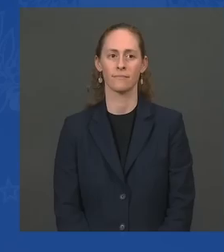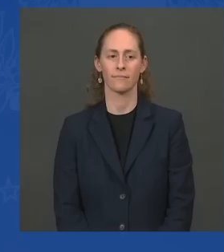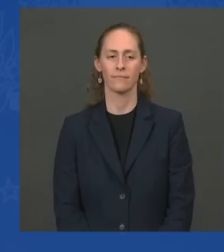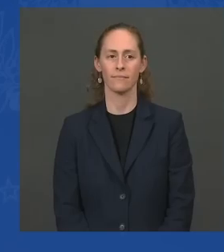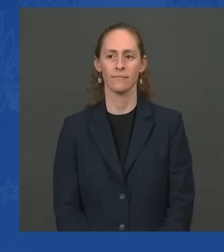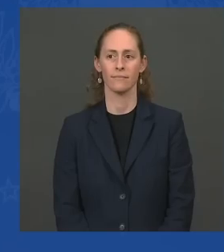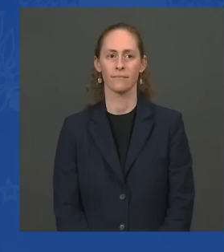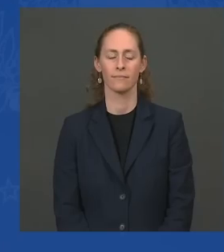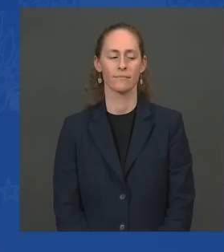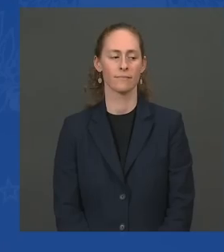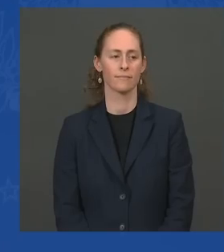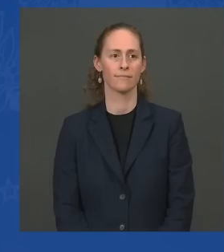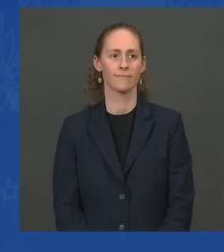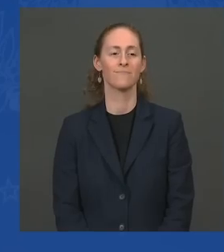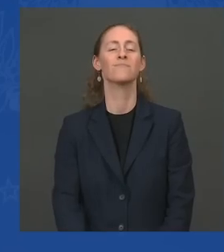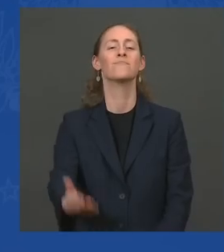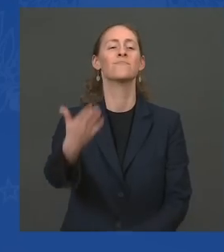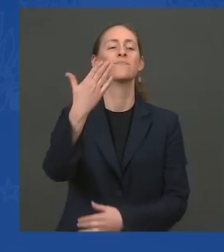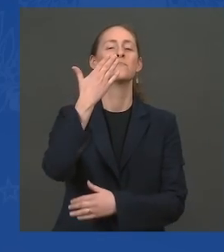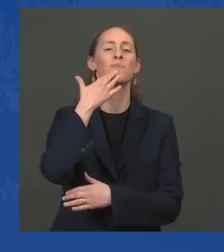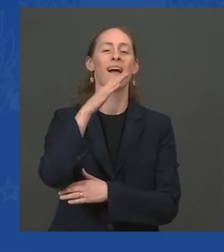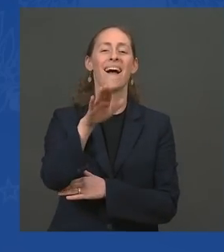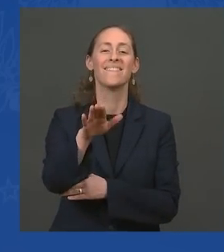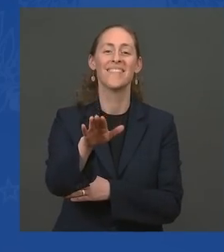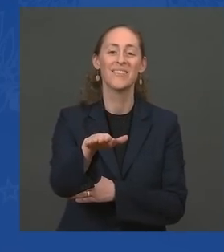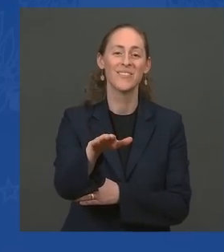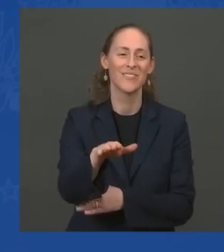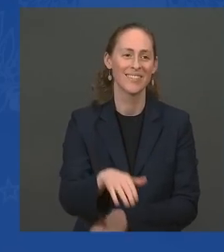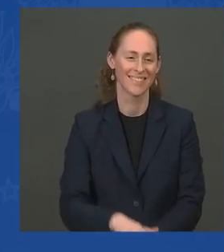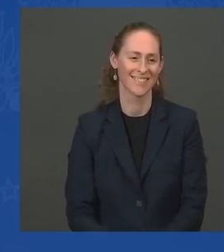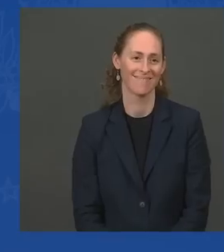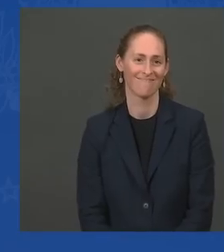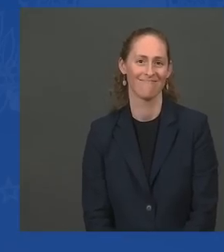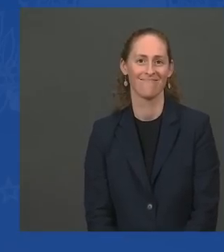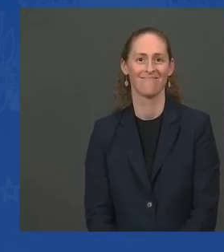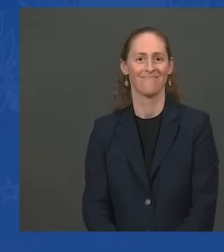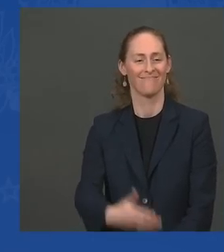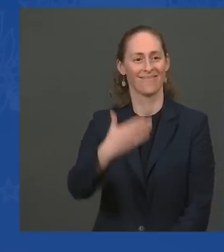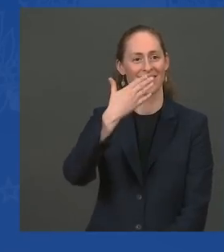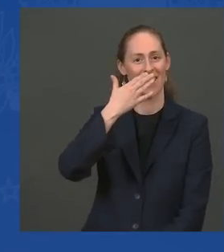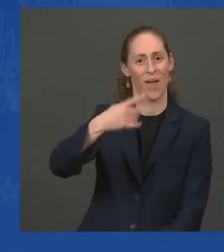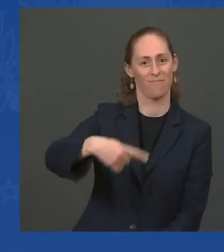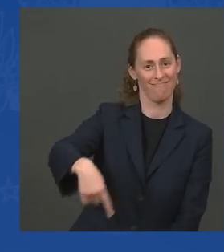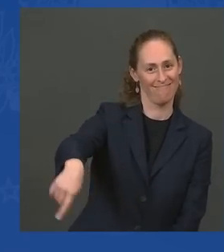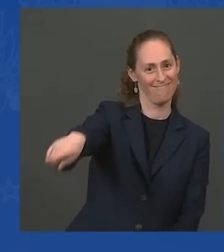Mary Barra: Well, good afternoon, everyone, and thank you for joining us. We are so honored that President Biden